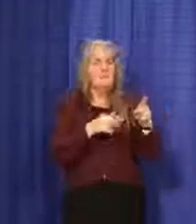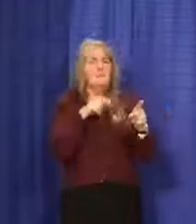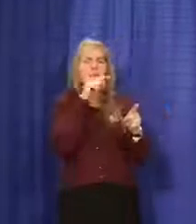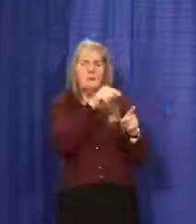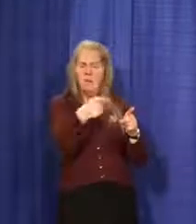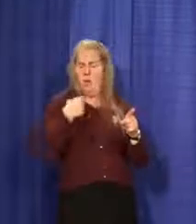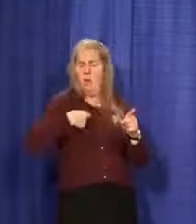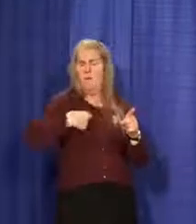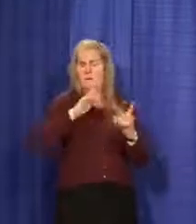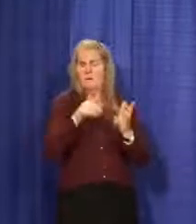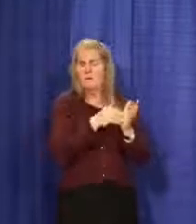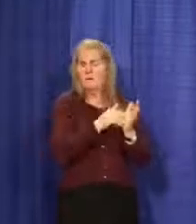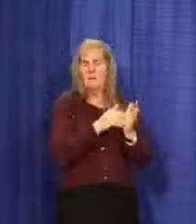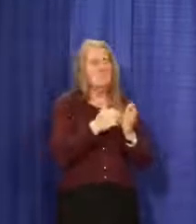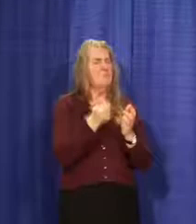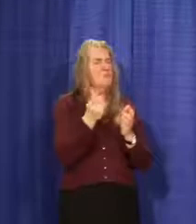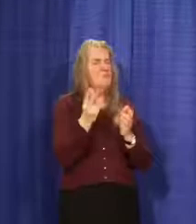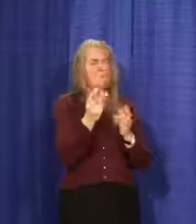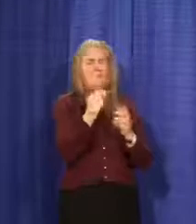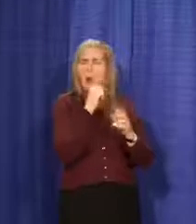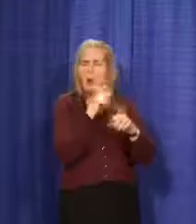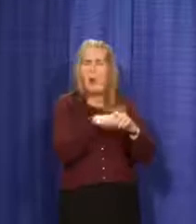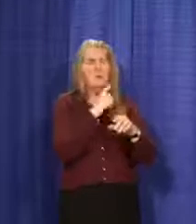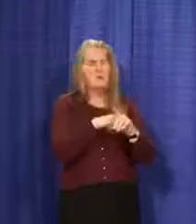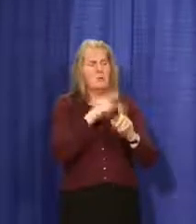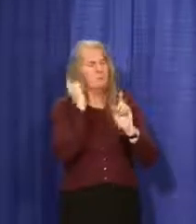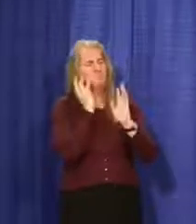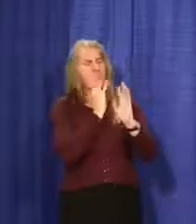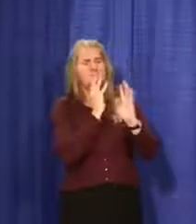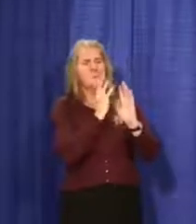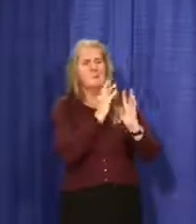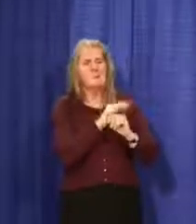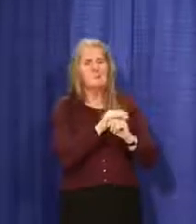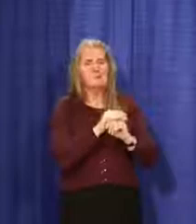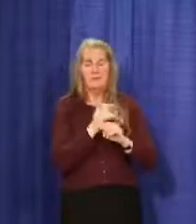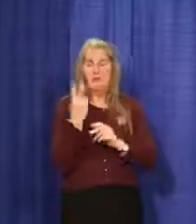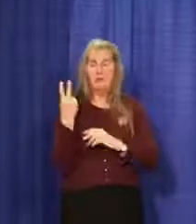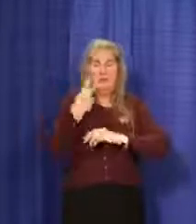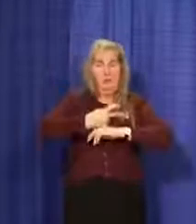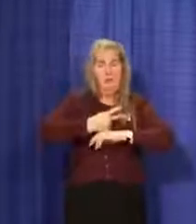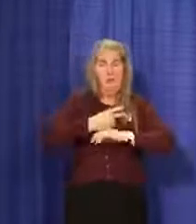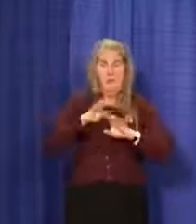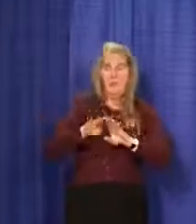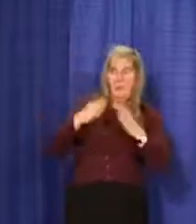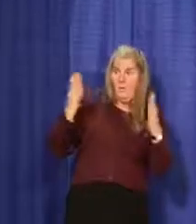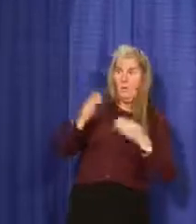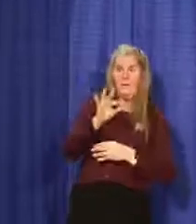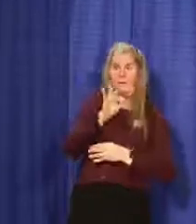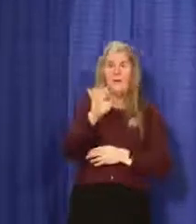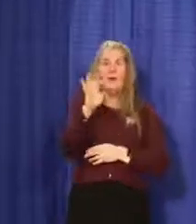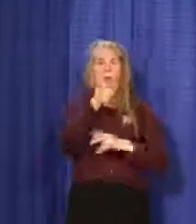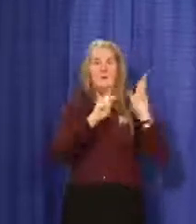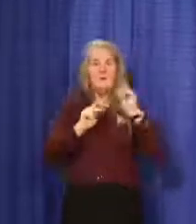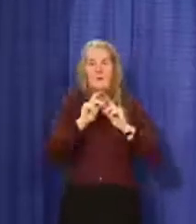Wait times have not to be more than a few minutes, and over 900 people were seen in the first two days.